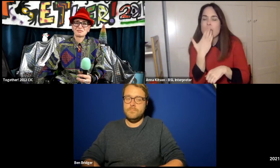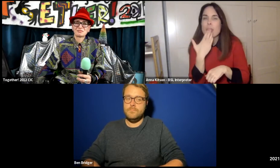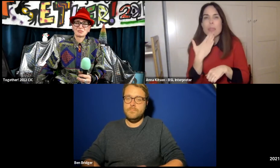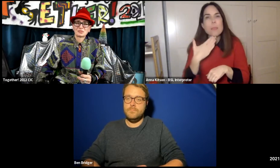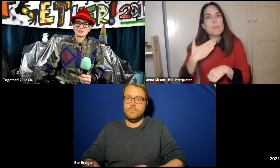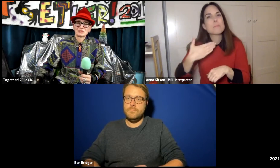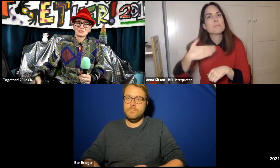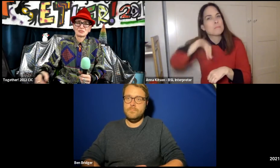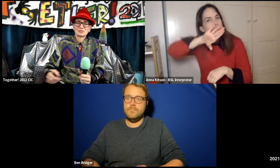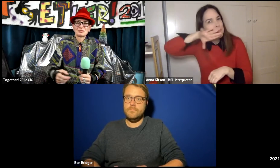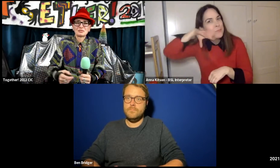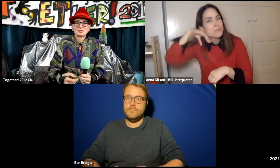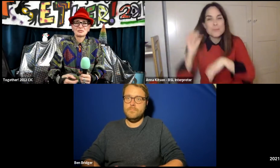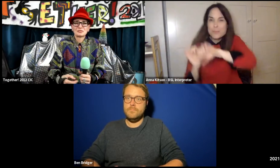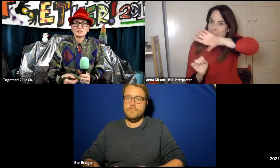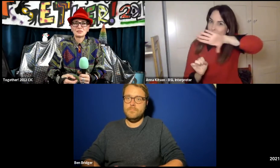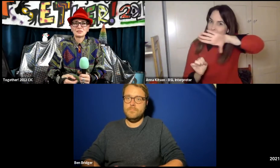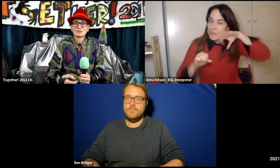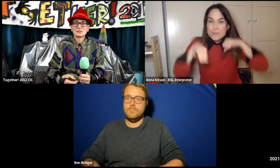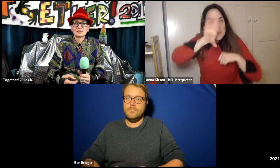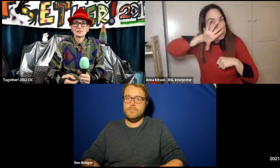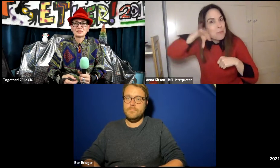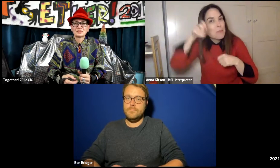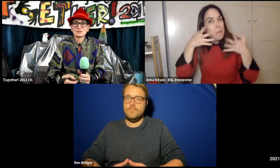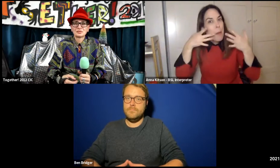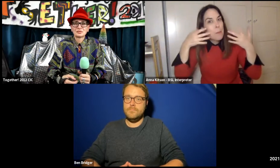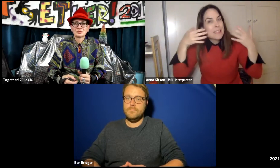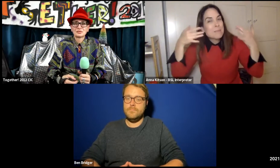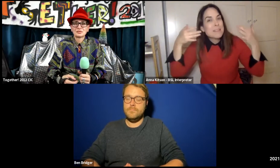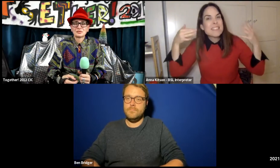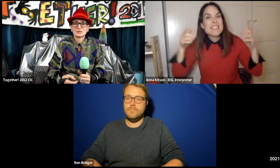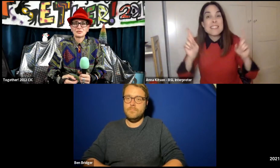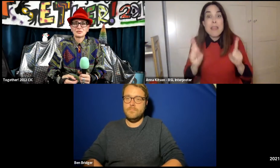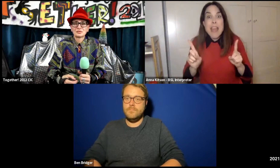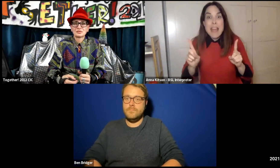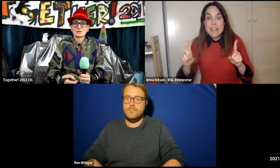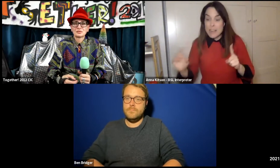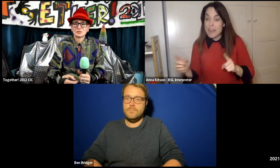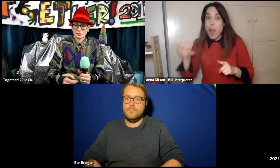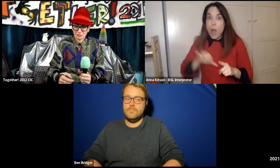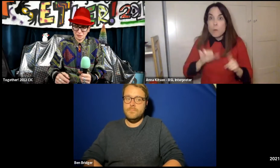Then I would knead my human's chest Lick her hand and share her wheelchair